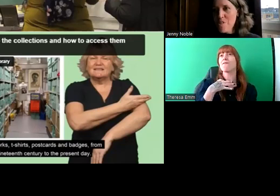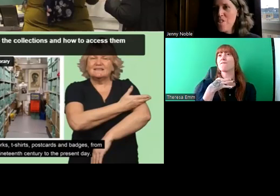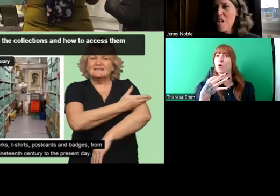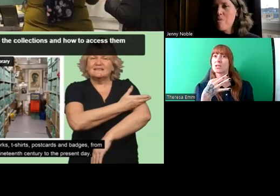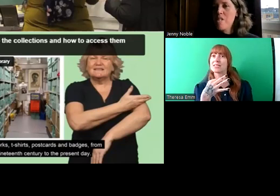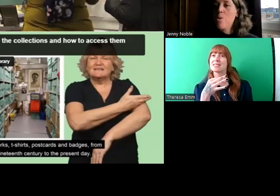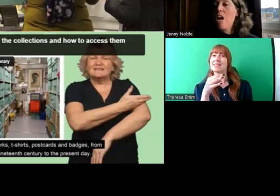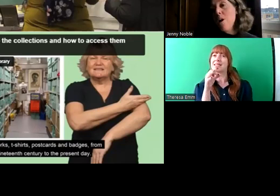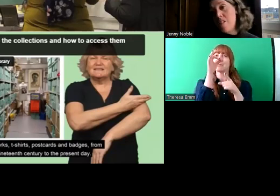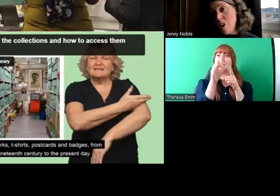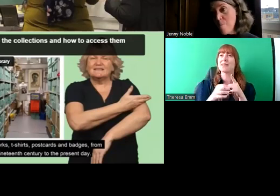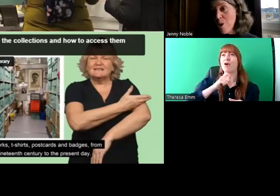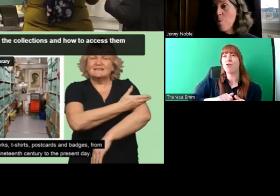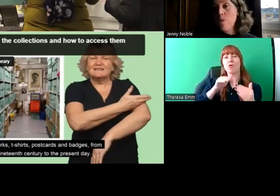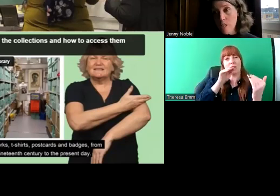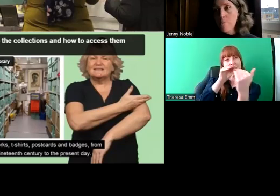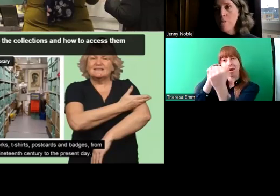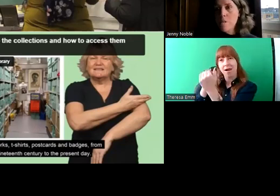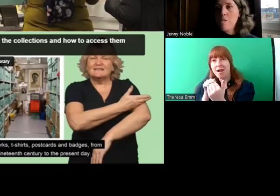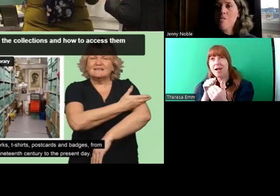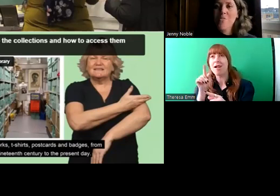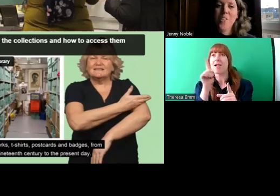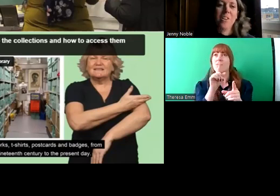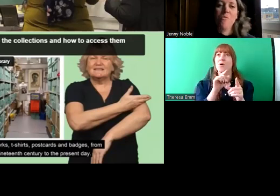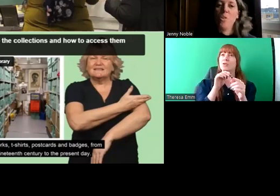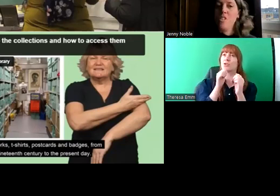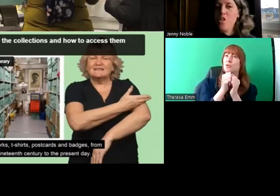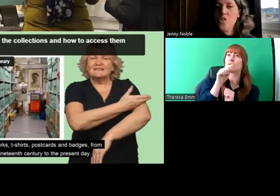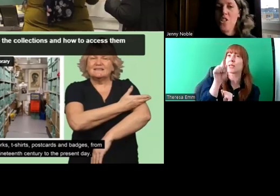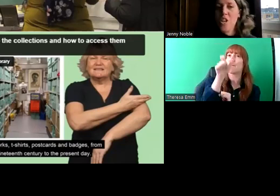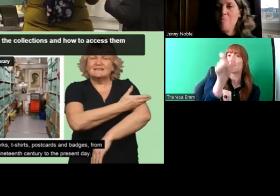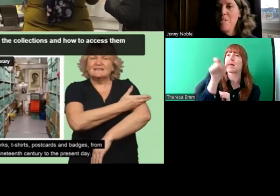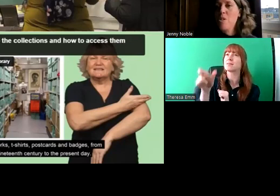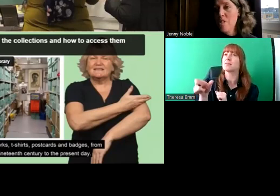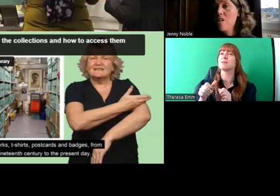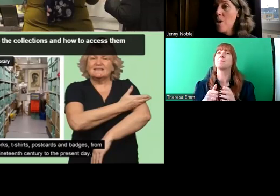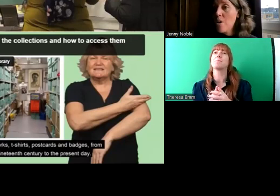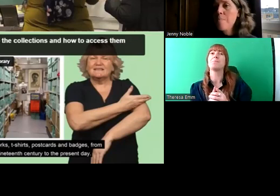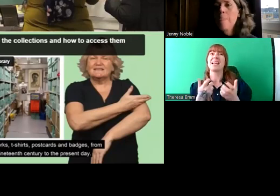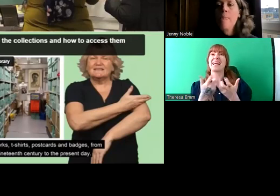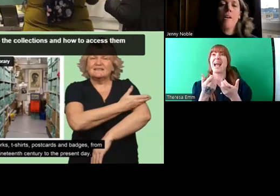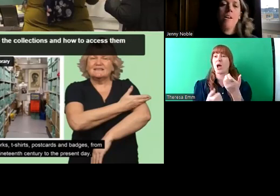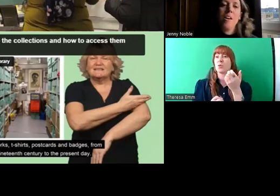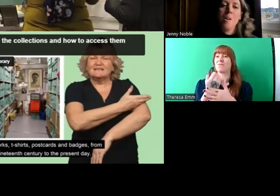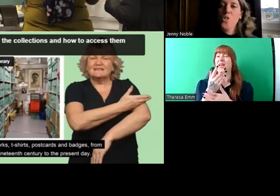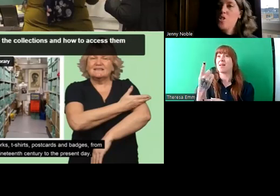within the library that will help us out, but we'll develop the volunteers skillset as well - or